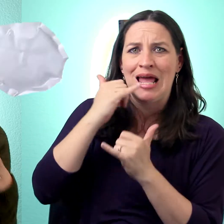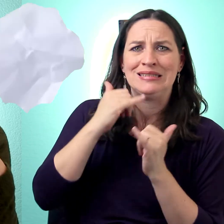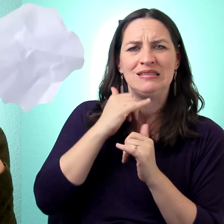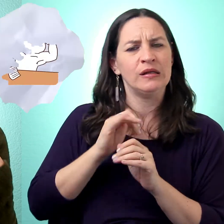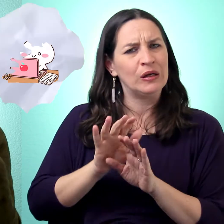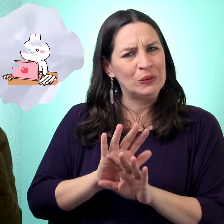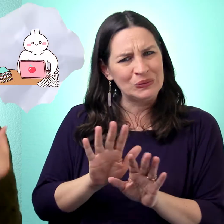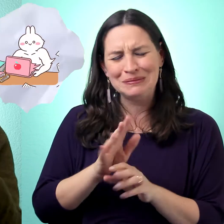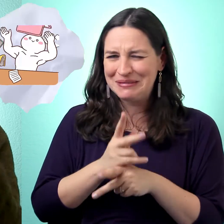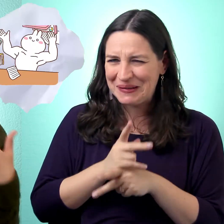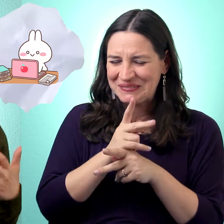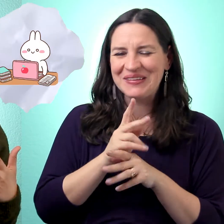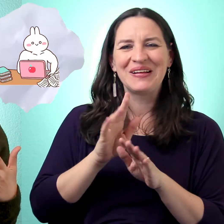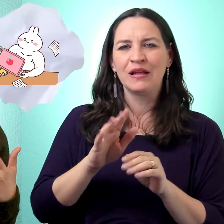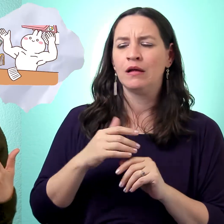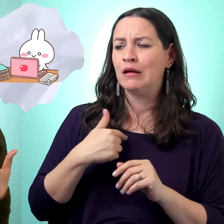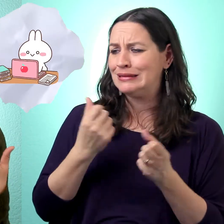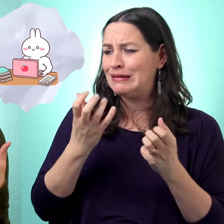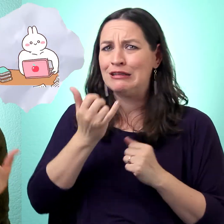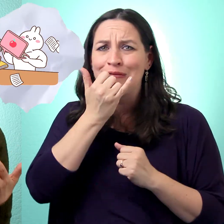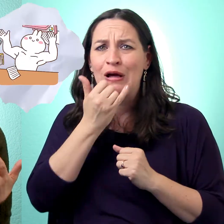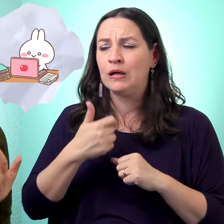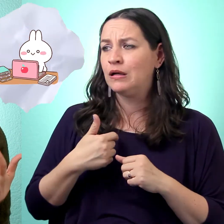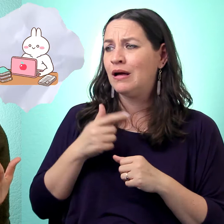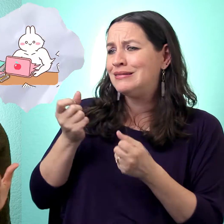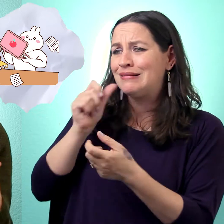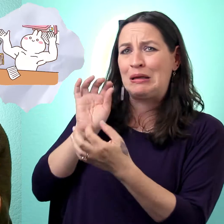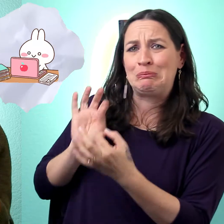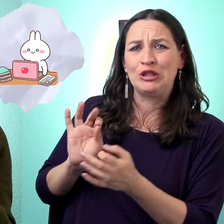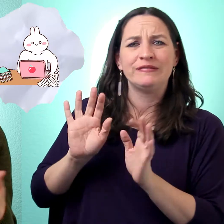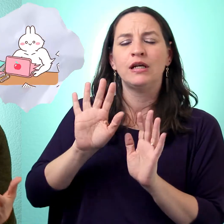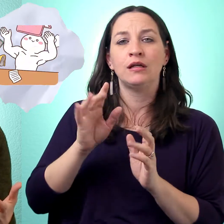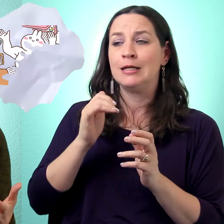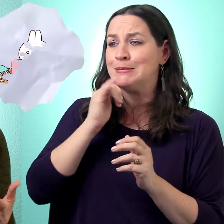Don't obsess over the things that you think that you didn't produce in the right way or perfectly.